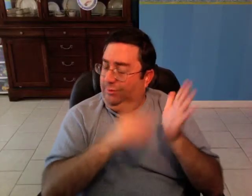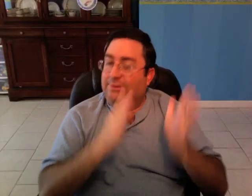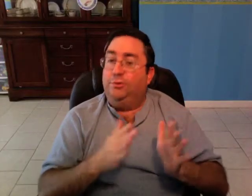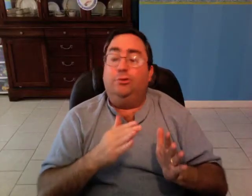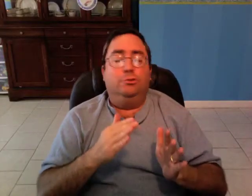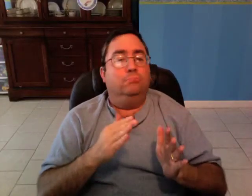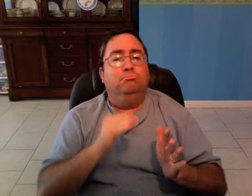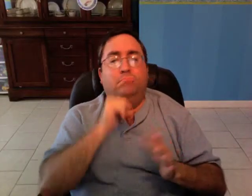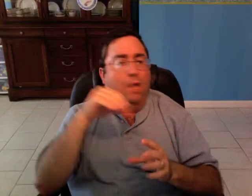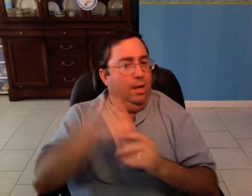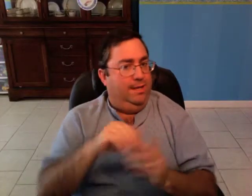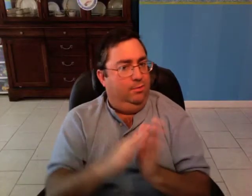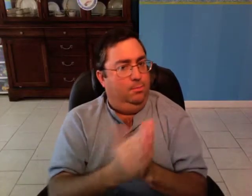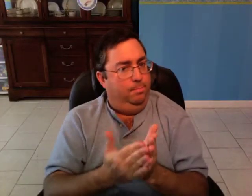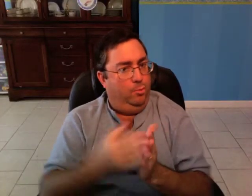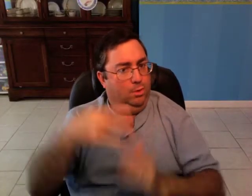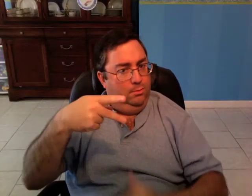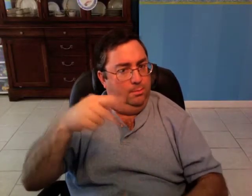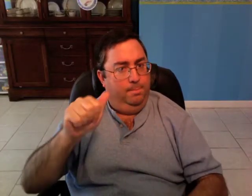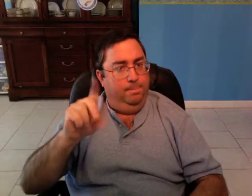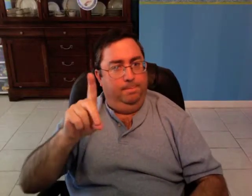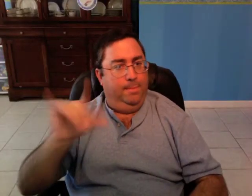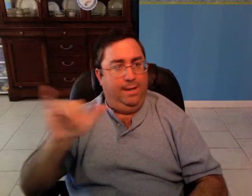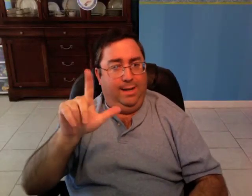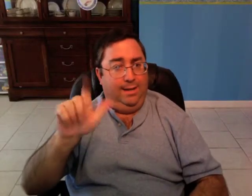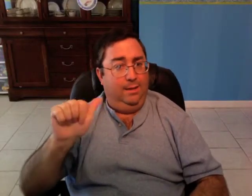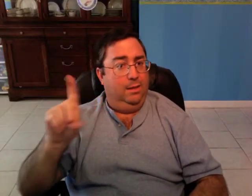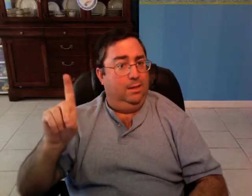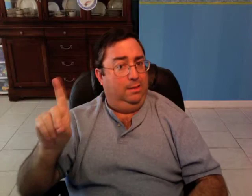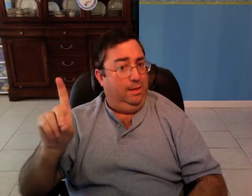Another researcher, who is not in Paddy Ladd's book,